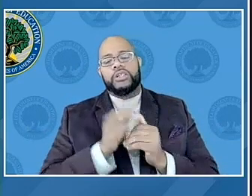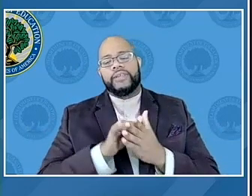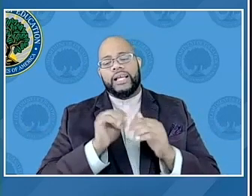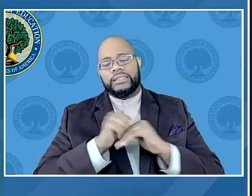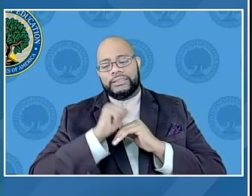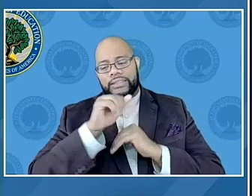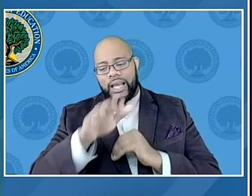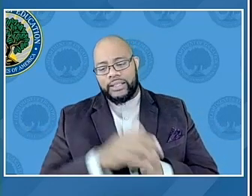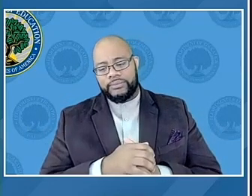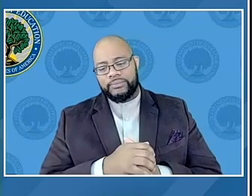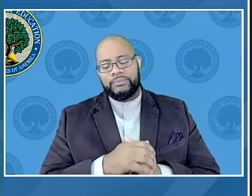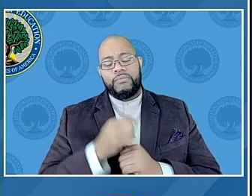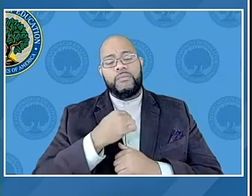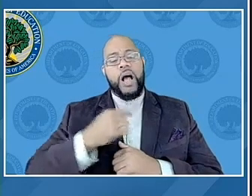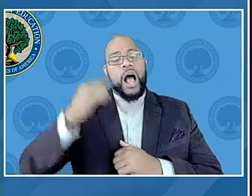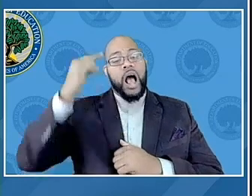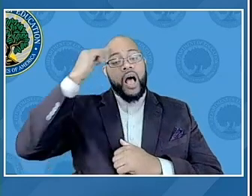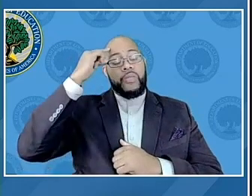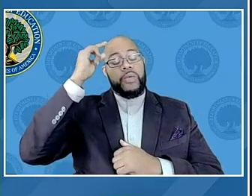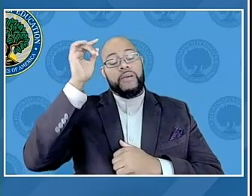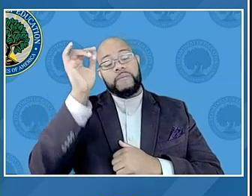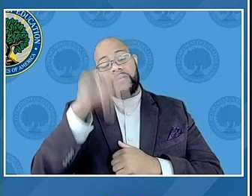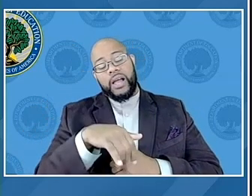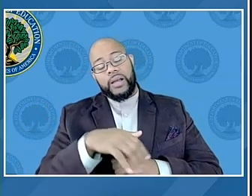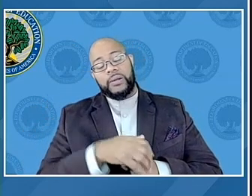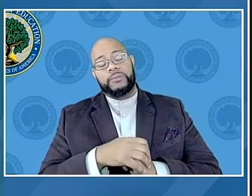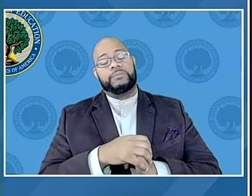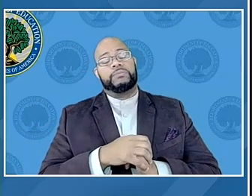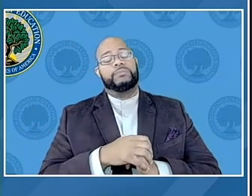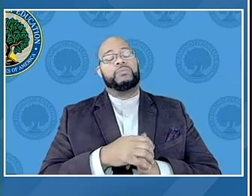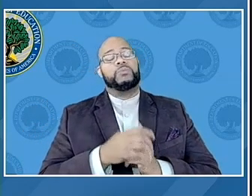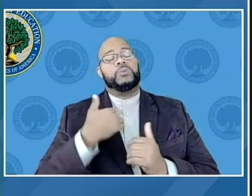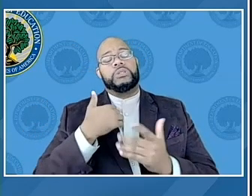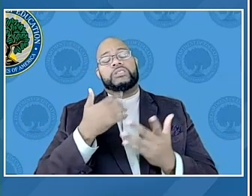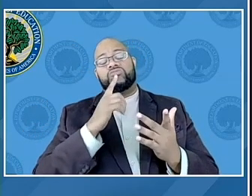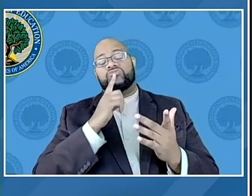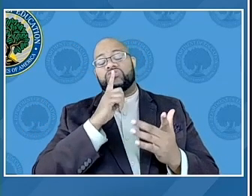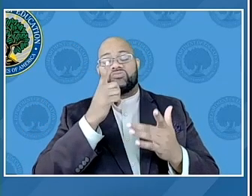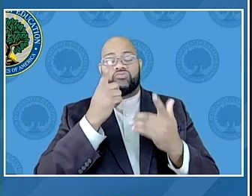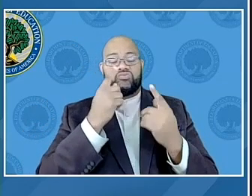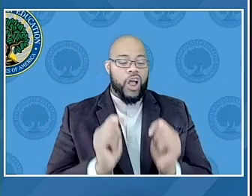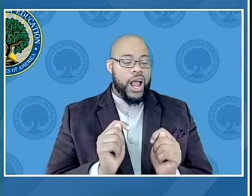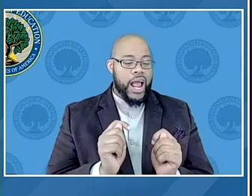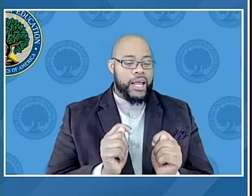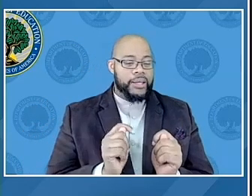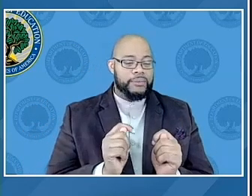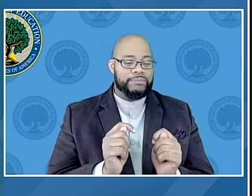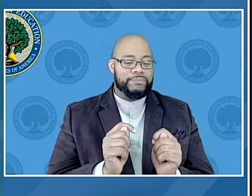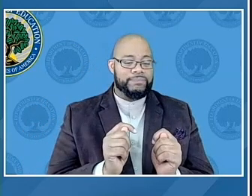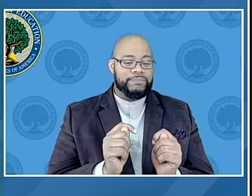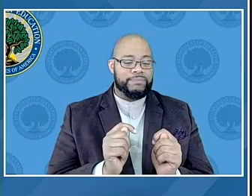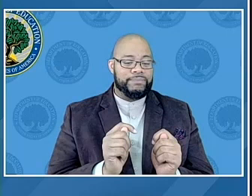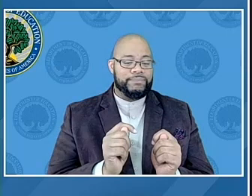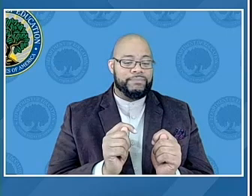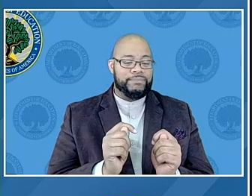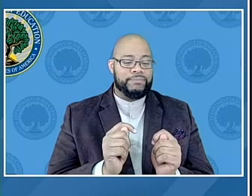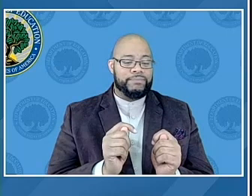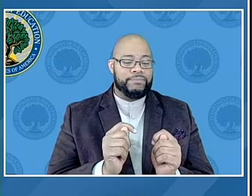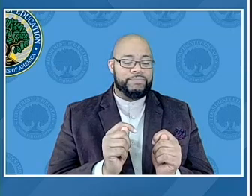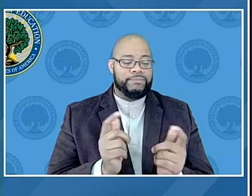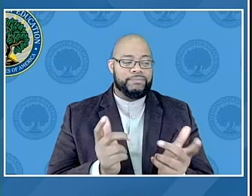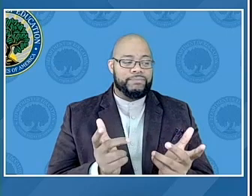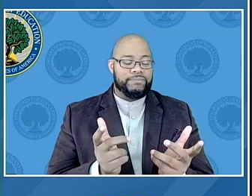I think here we are simply trying to make